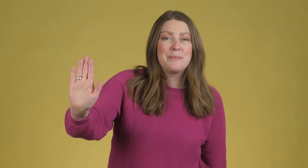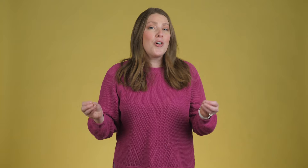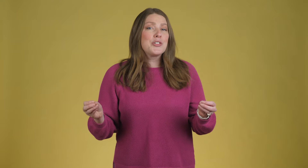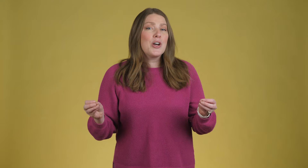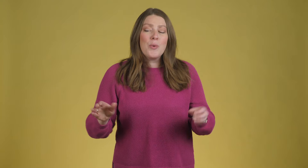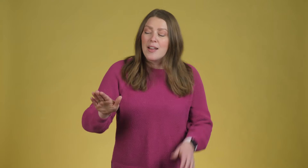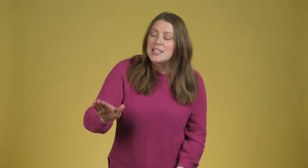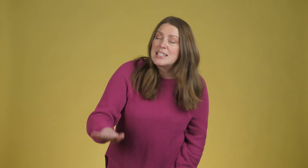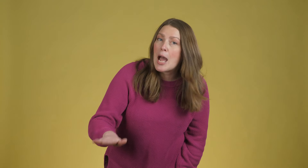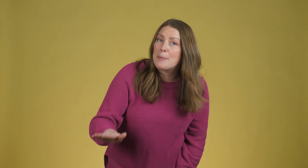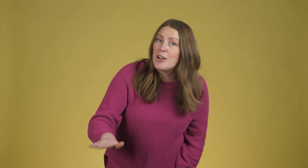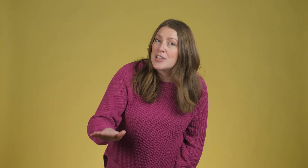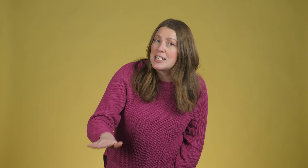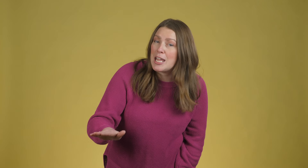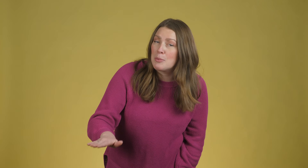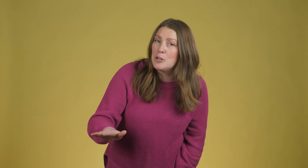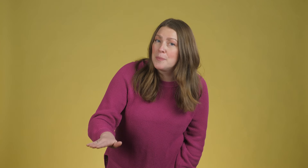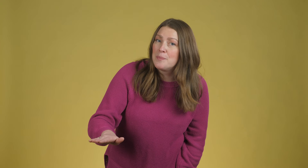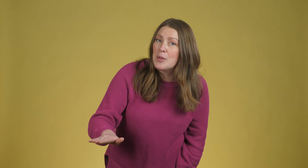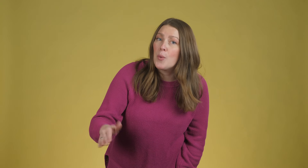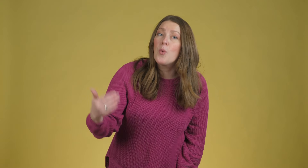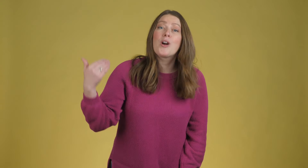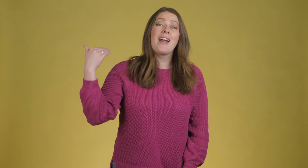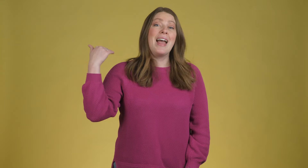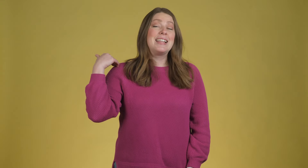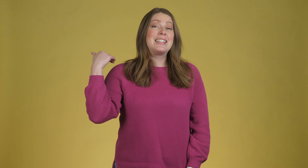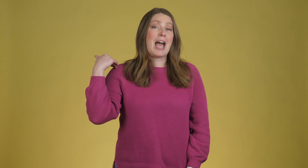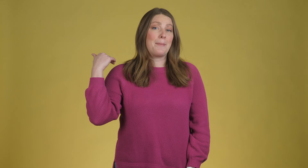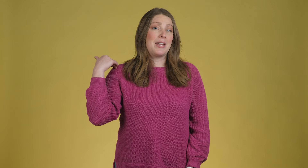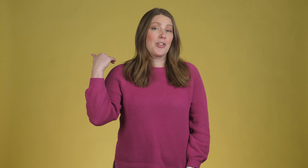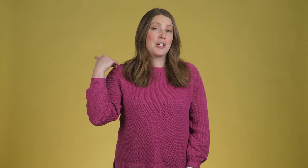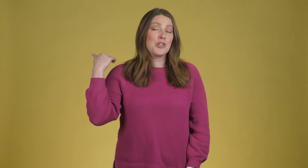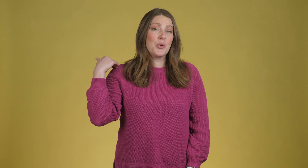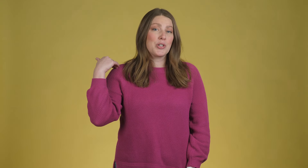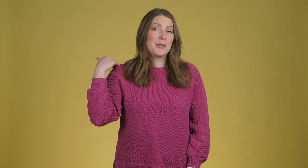Also tapping on the table or tapping on their shoulder.